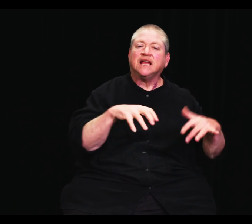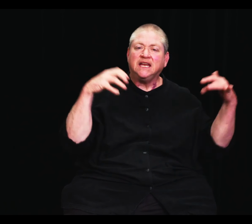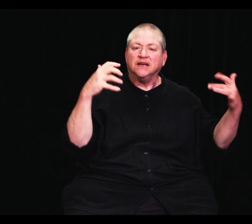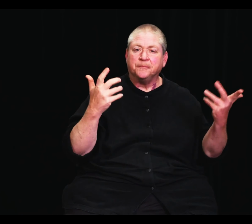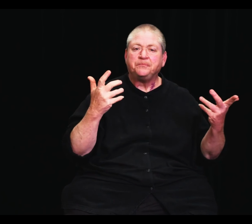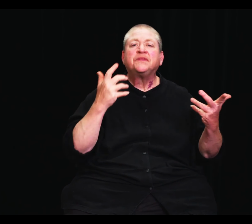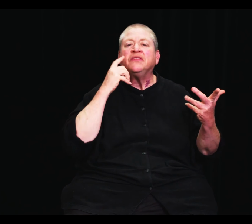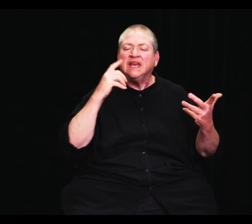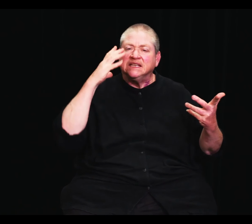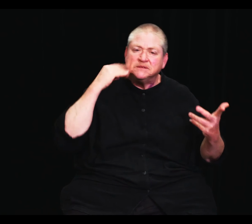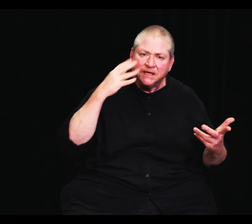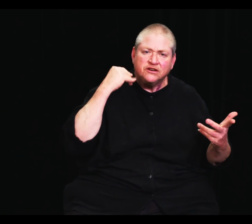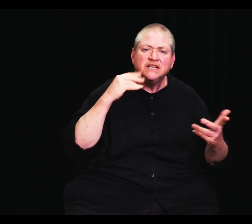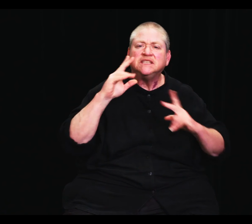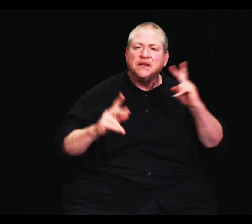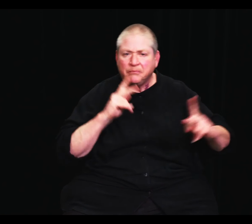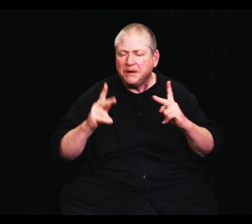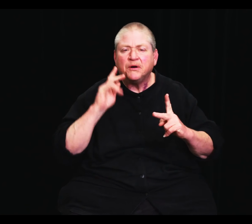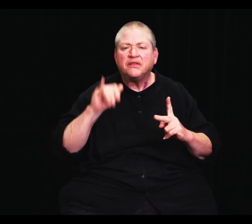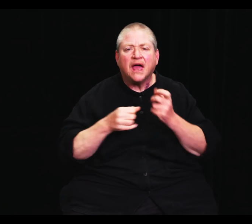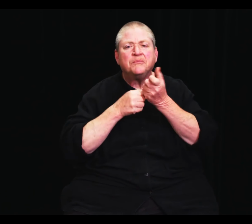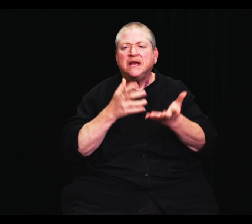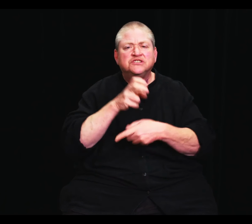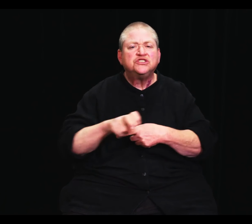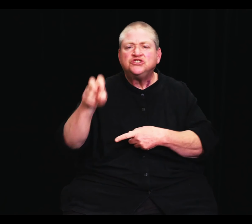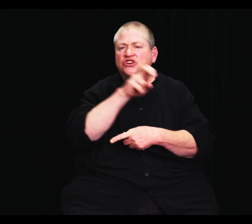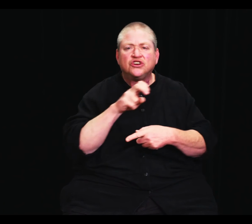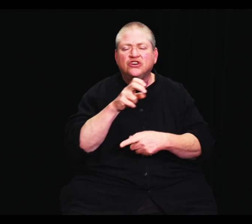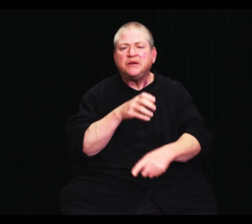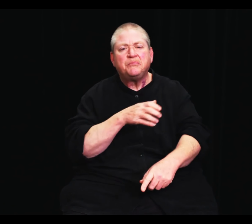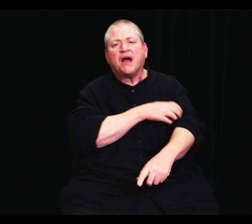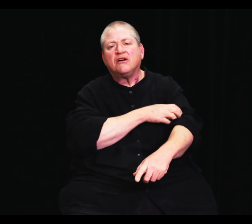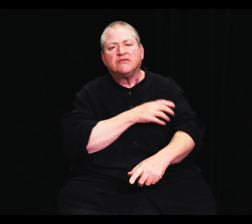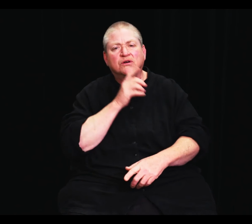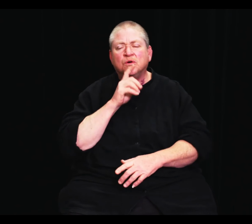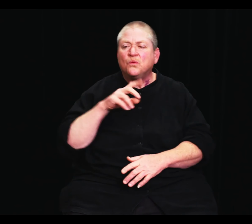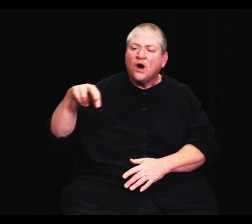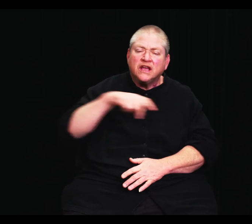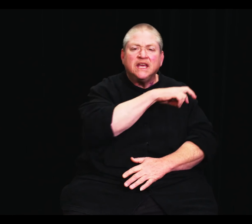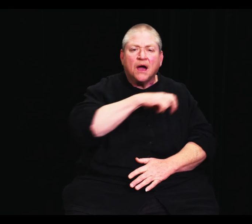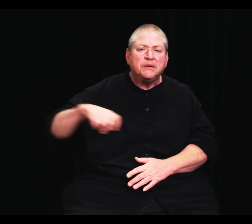In another day, we are dancing to Odesza in Civic Stadium. Campuses are incredible because of the people and experiences